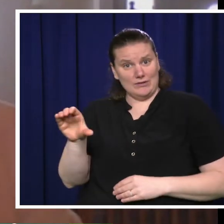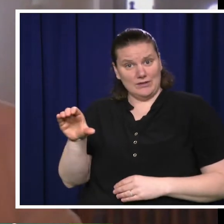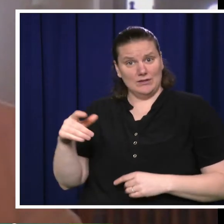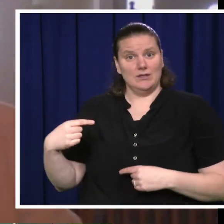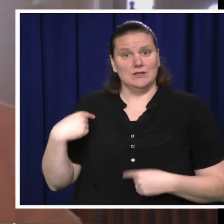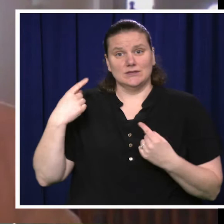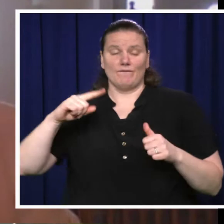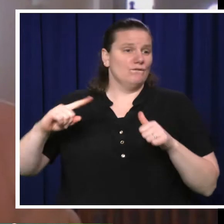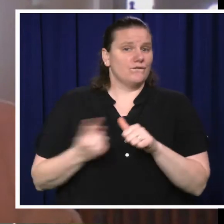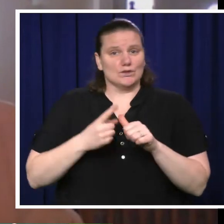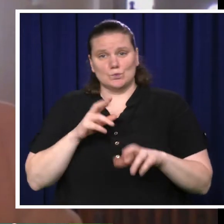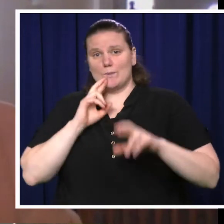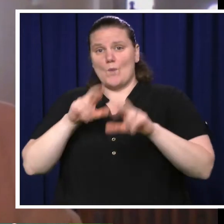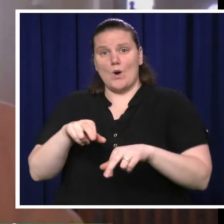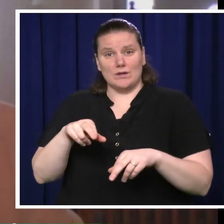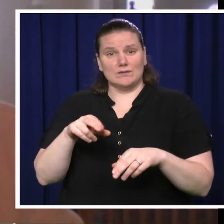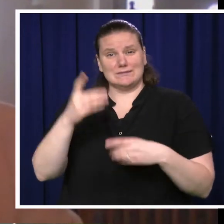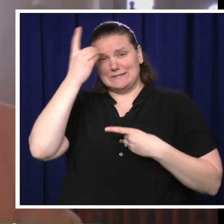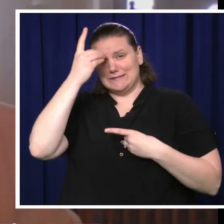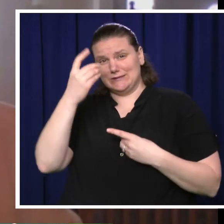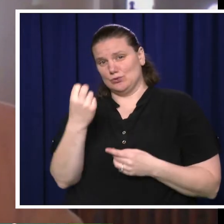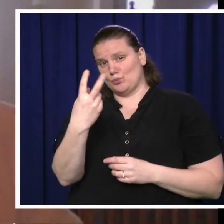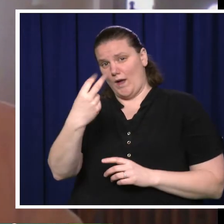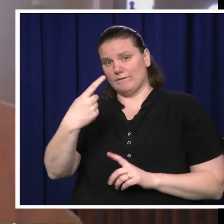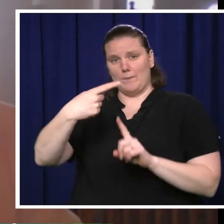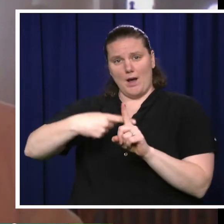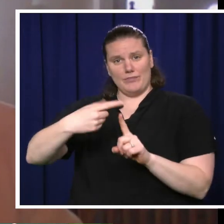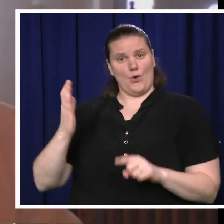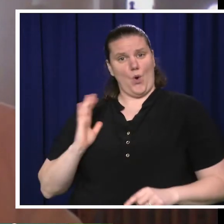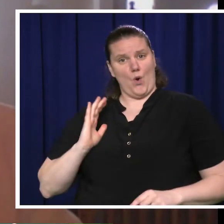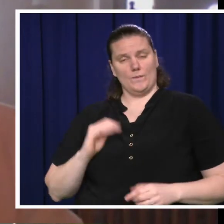been identified in Clark County since the first reported disease 12 months ago.